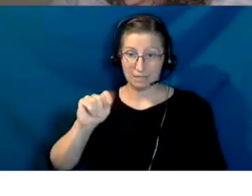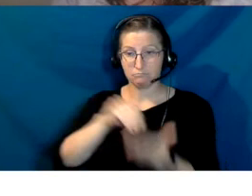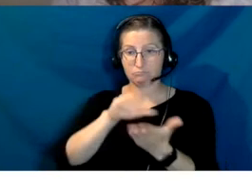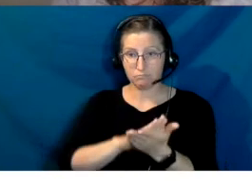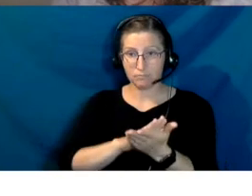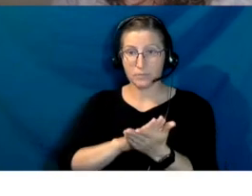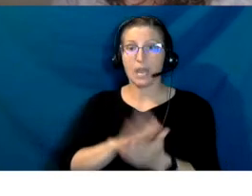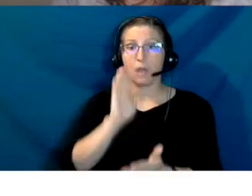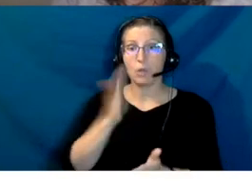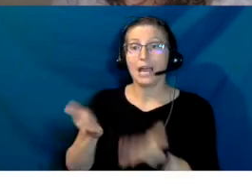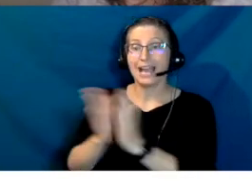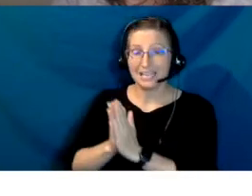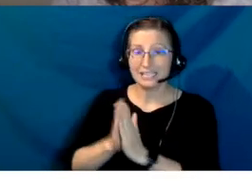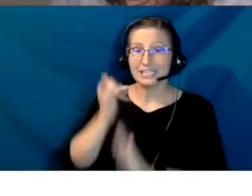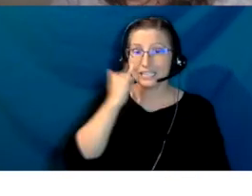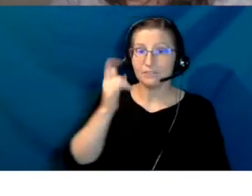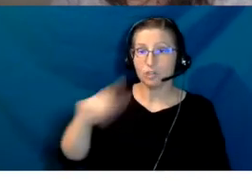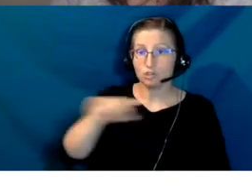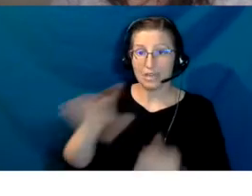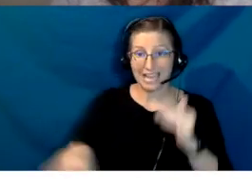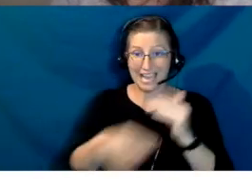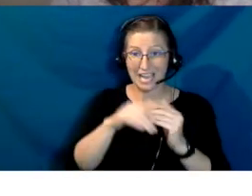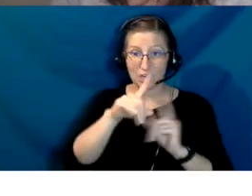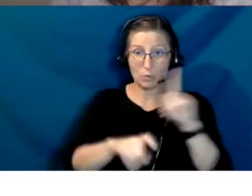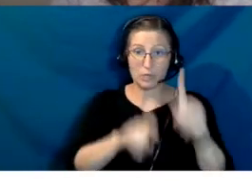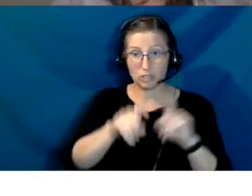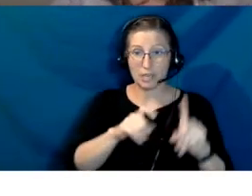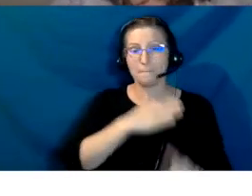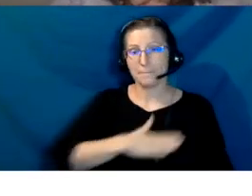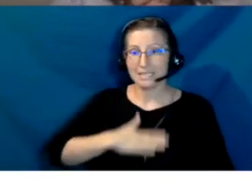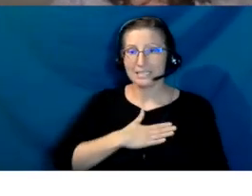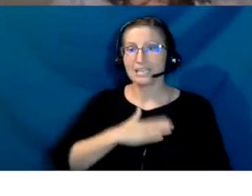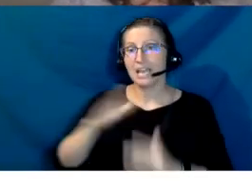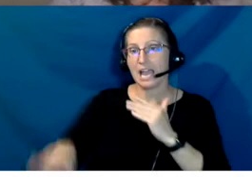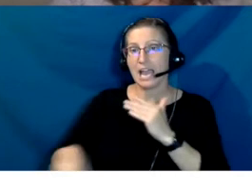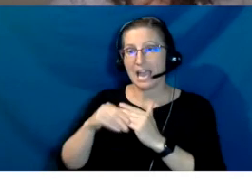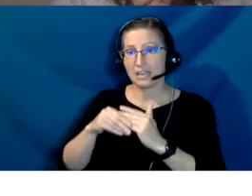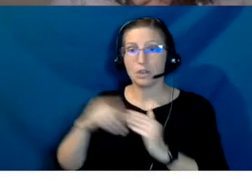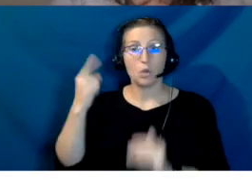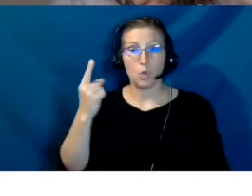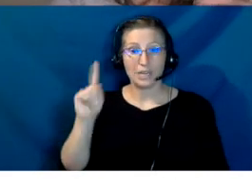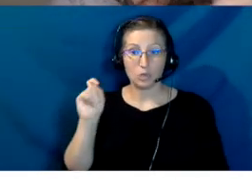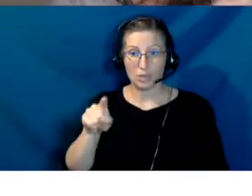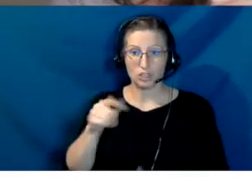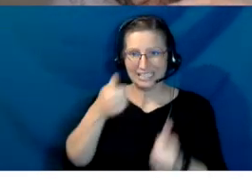that if you add a question that you just add one question on each note. So if you have